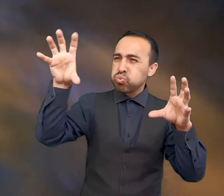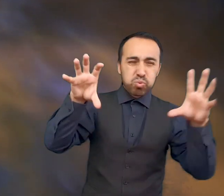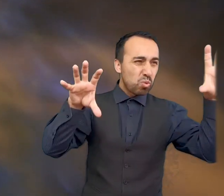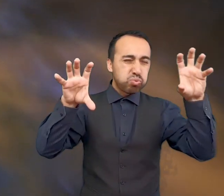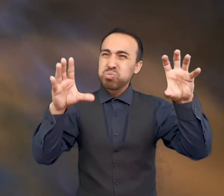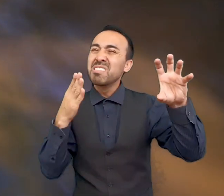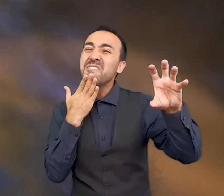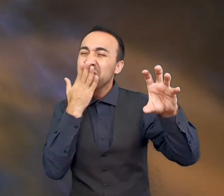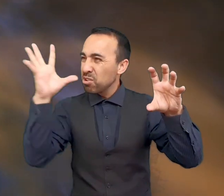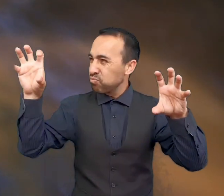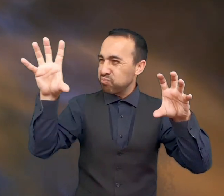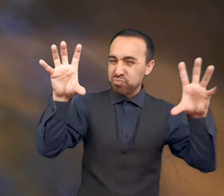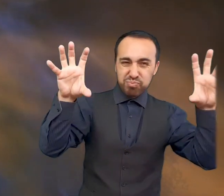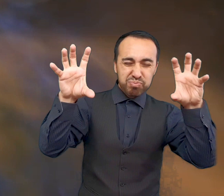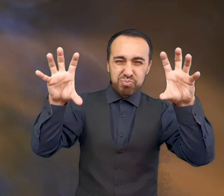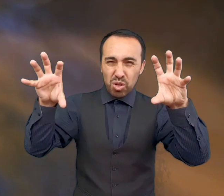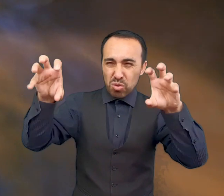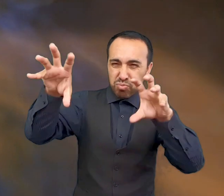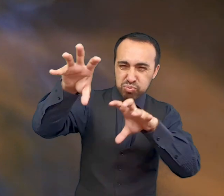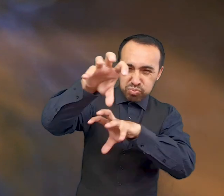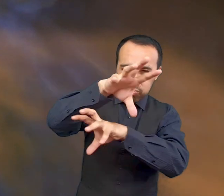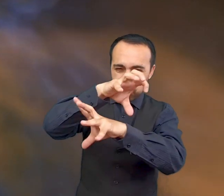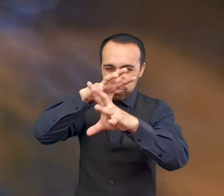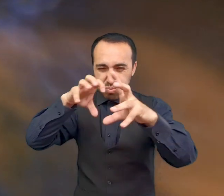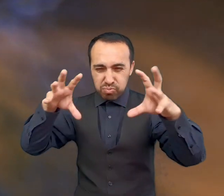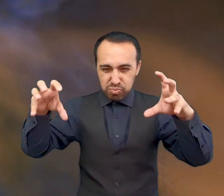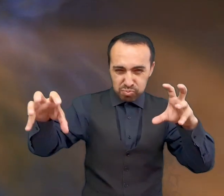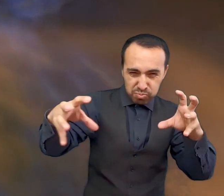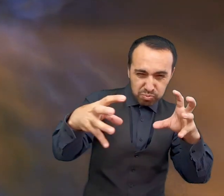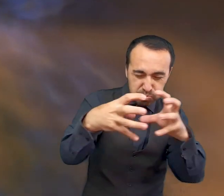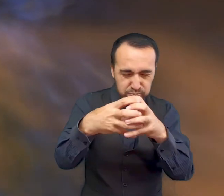collapses, it fragments into smaller regions, which in turn contract to form